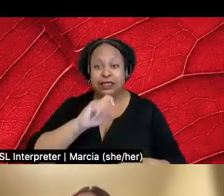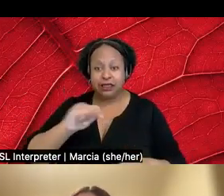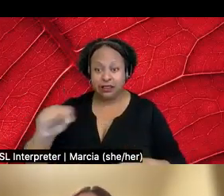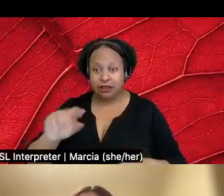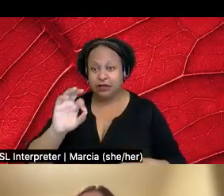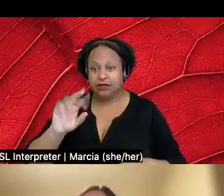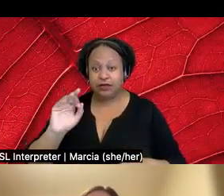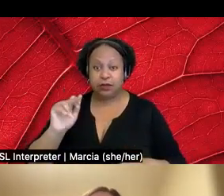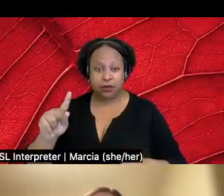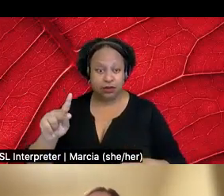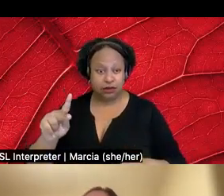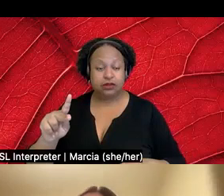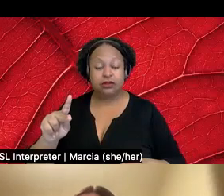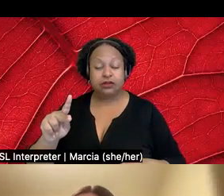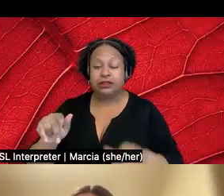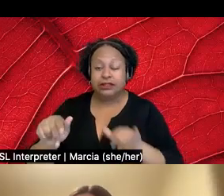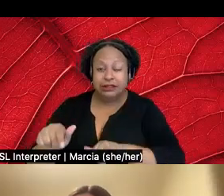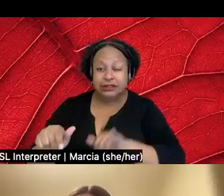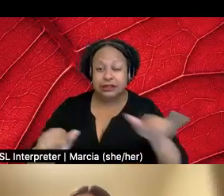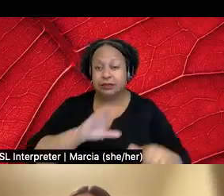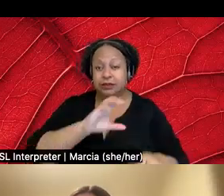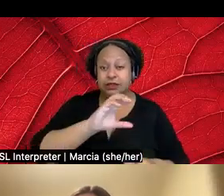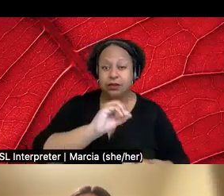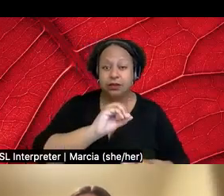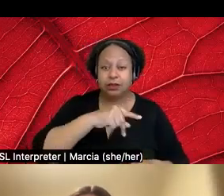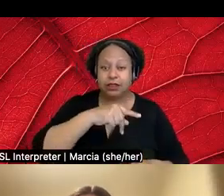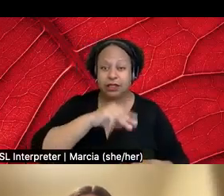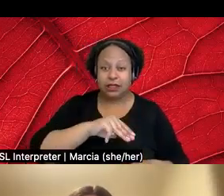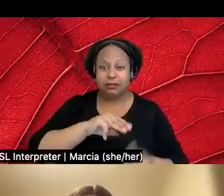like the COPM, its student centred, and we consider the students’ needs first.